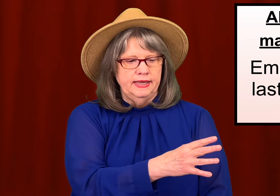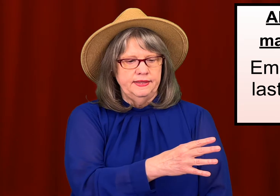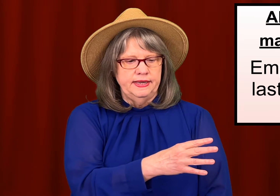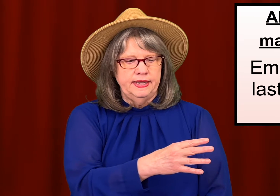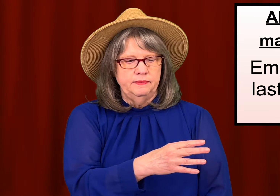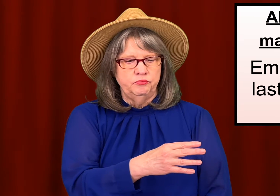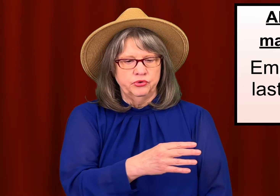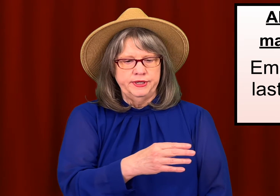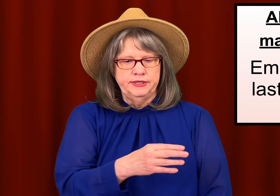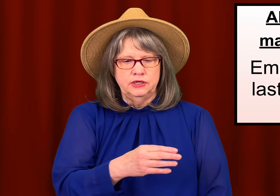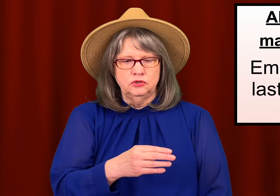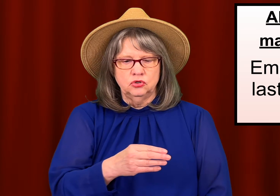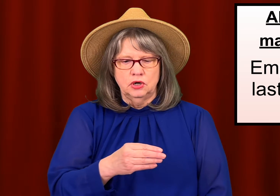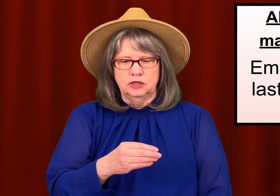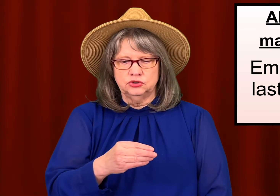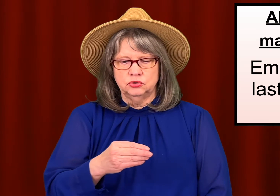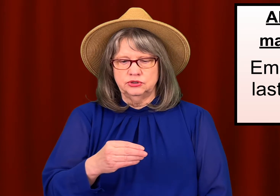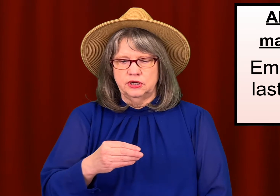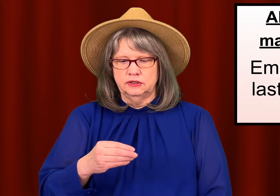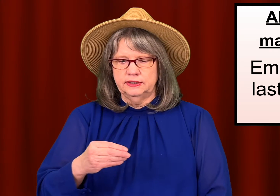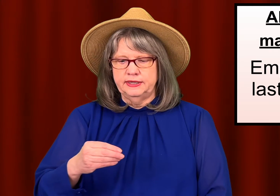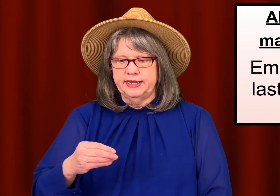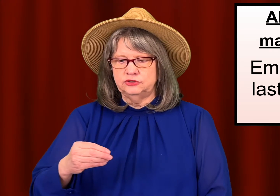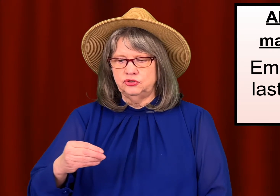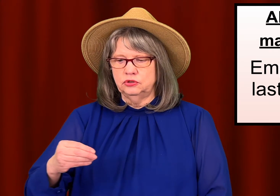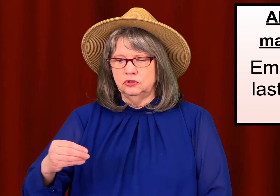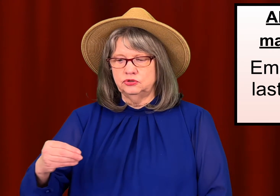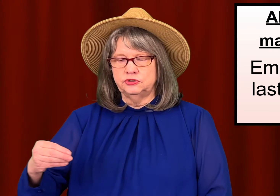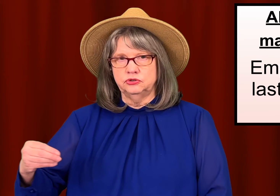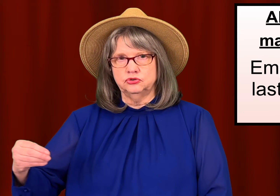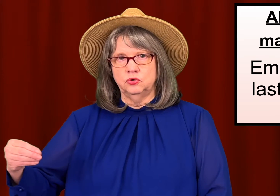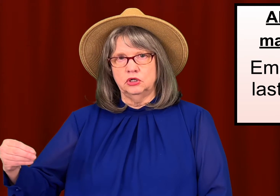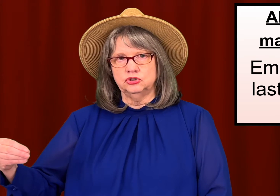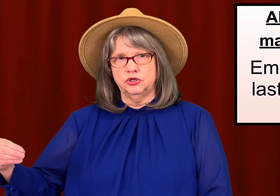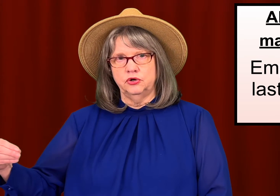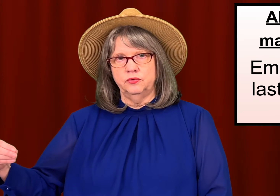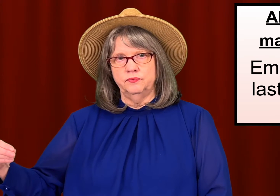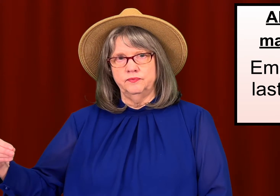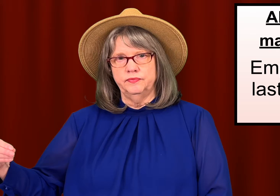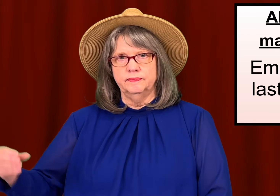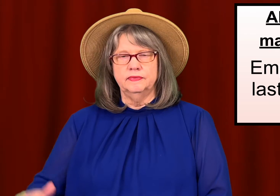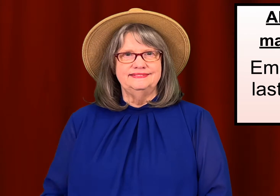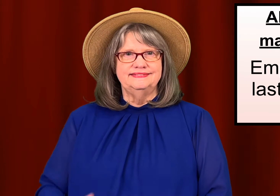And then bring it across horizontally as you close it to a squashed O.